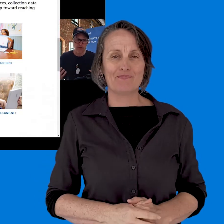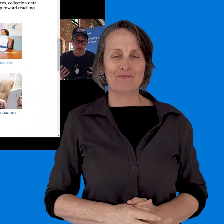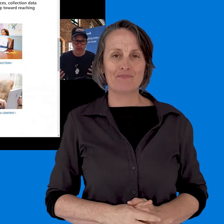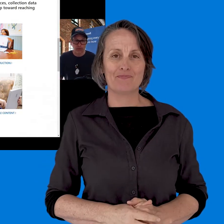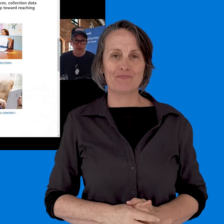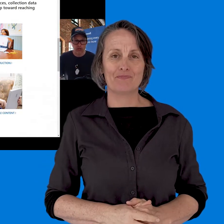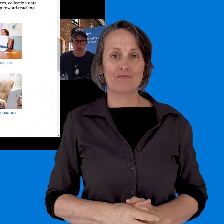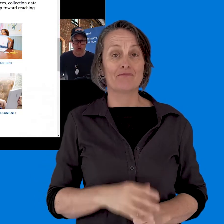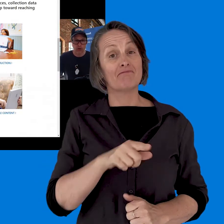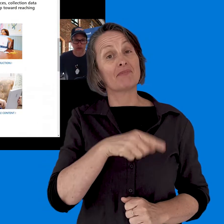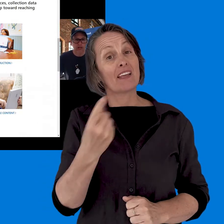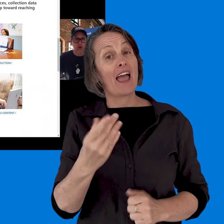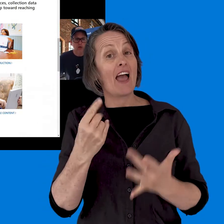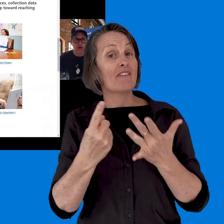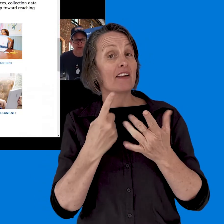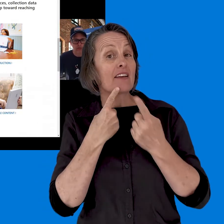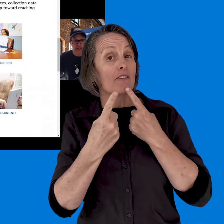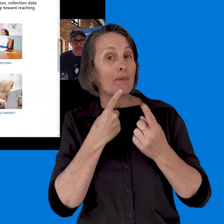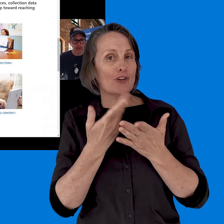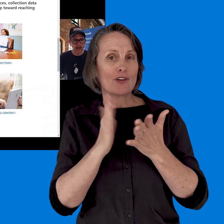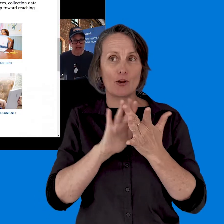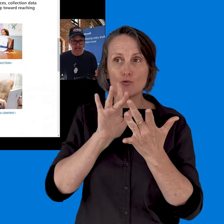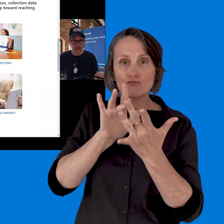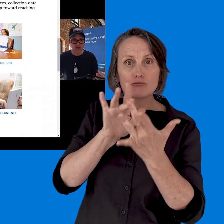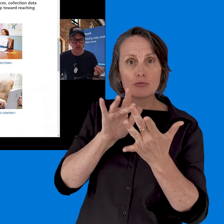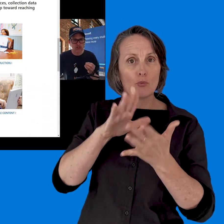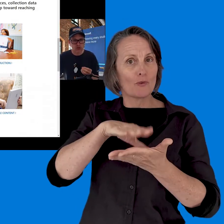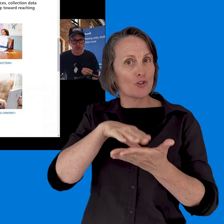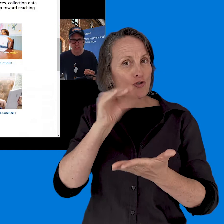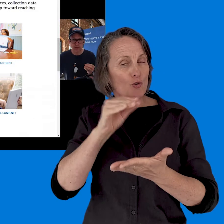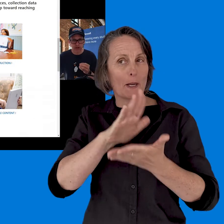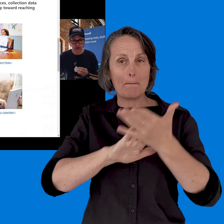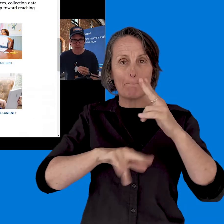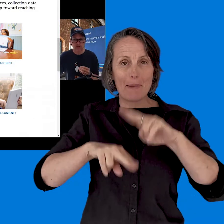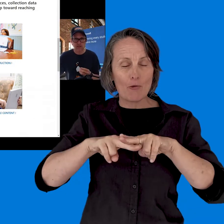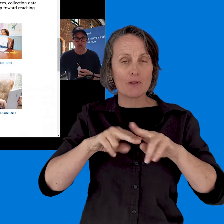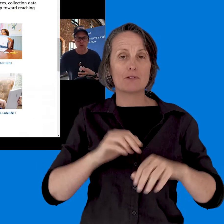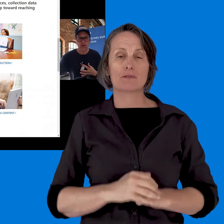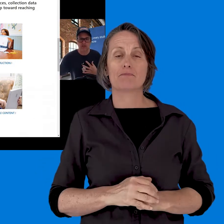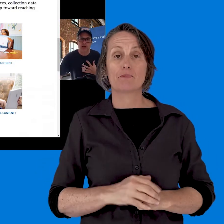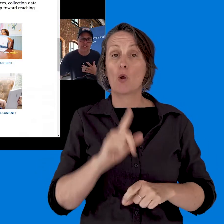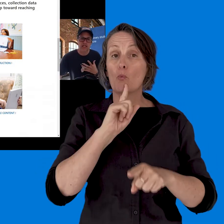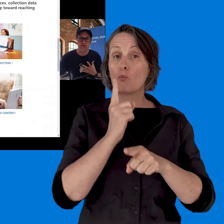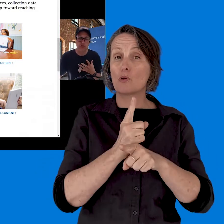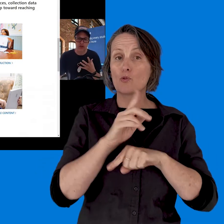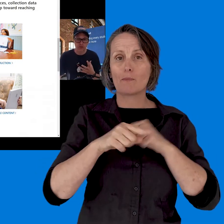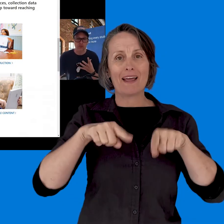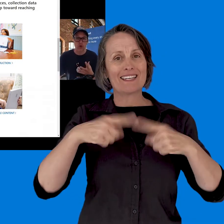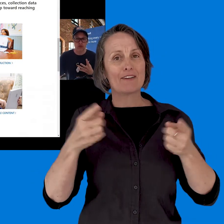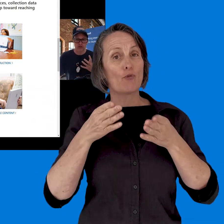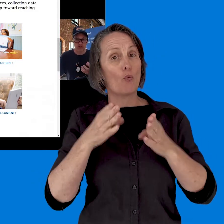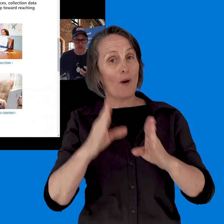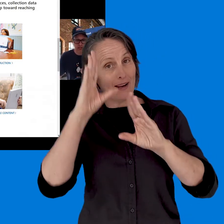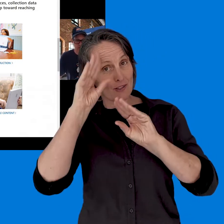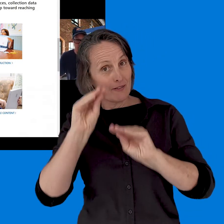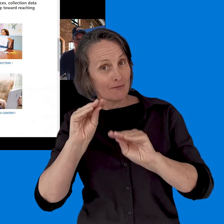and for people that you work with. We've got information about connecting with students and parents. We've got some other stuff on different models of instruction